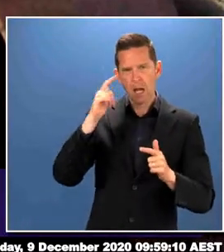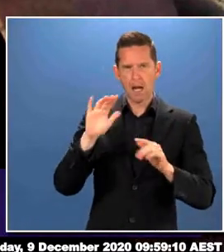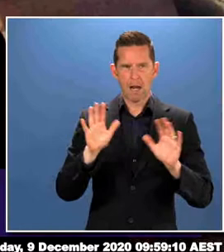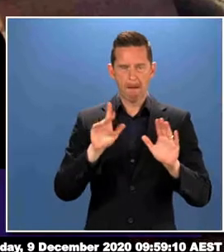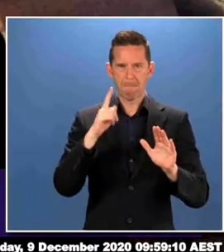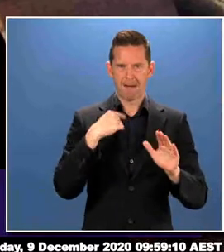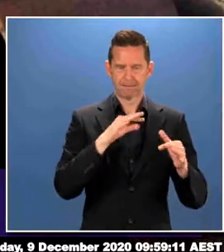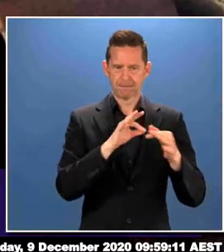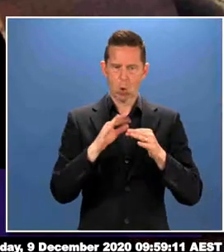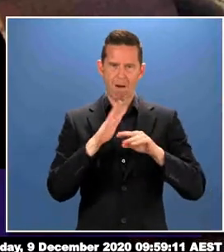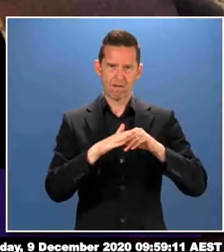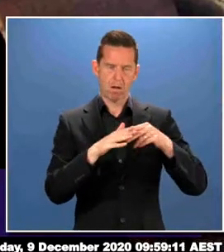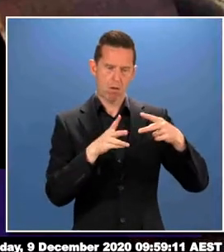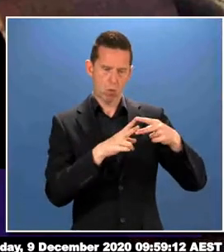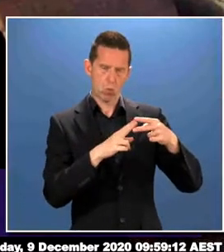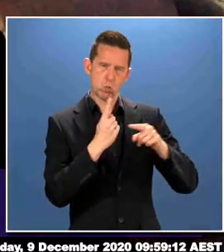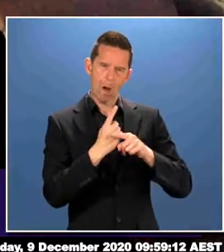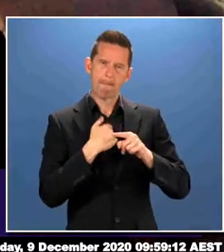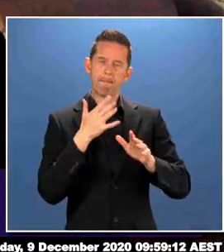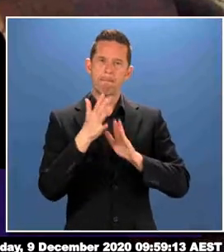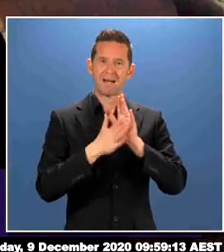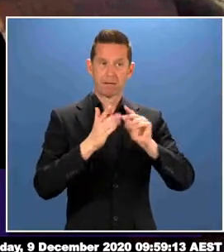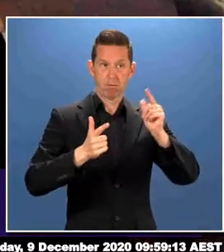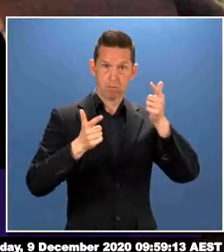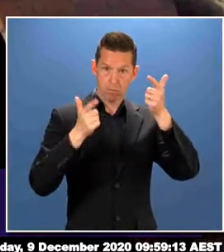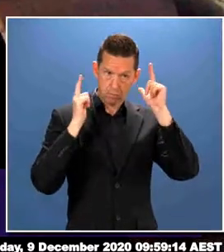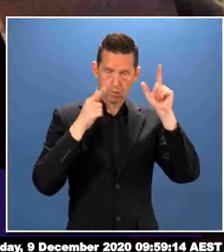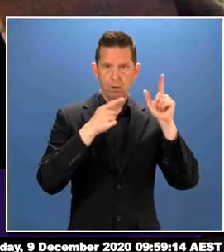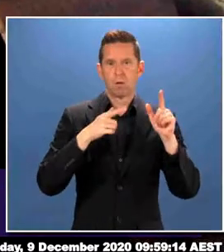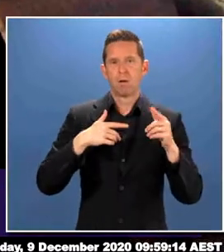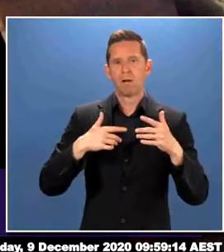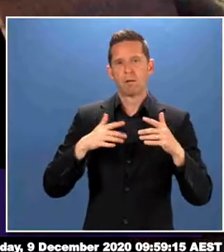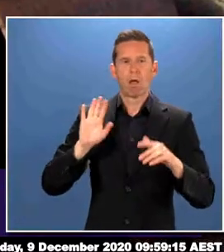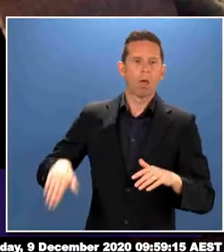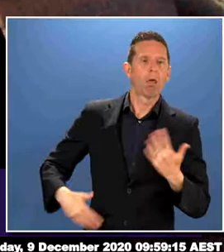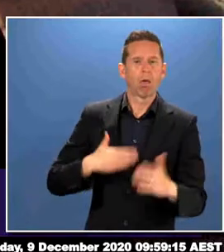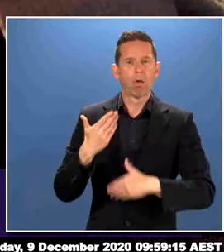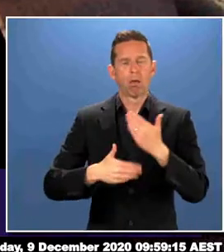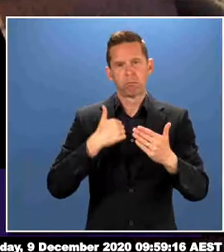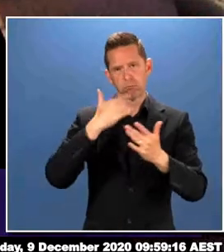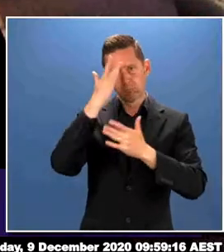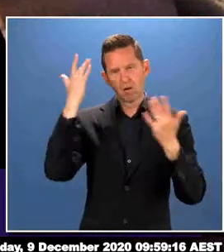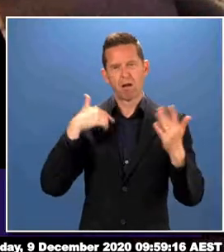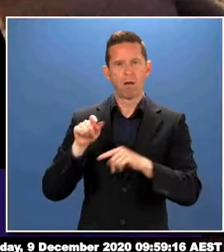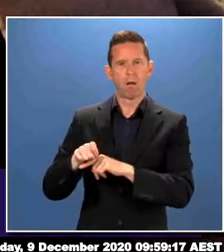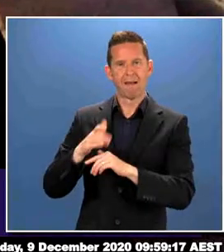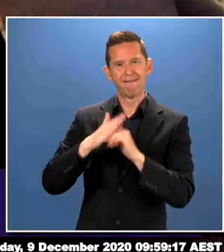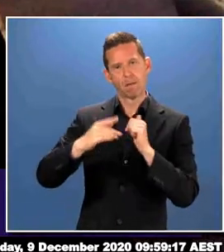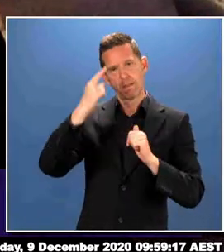But what I'm essentially saying is when employers don't take access into consideration. Some of the participants talked about where employers would not